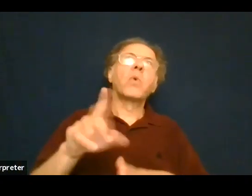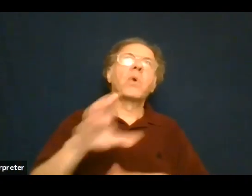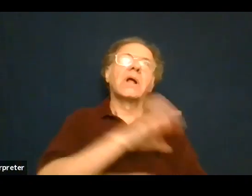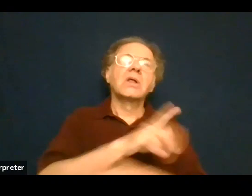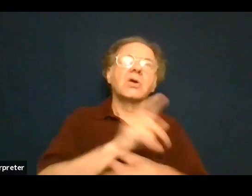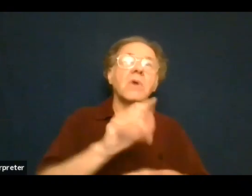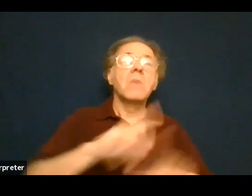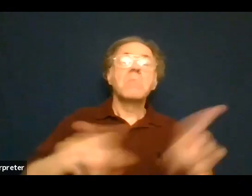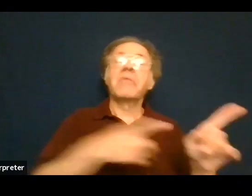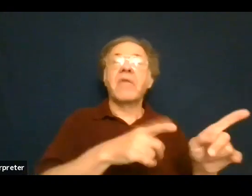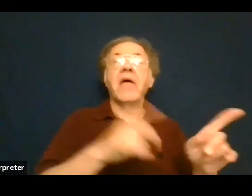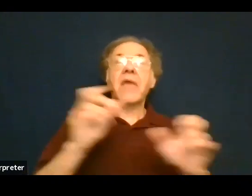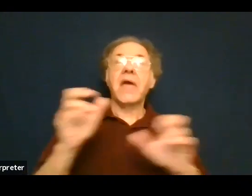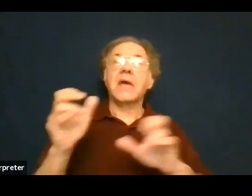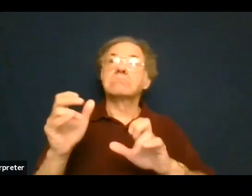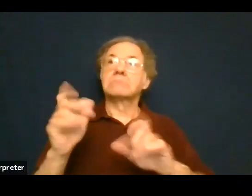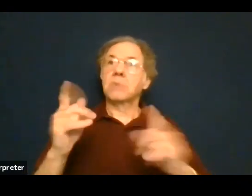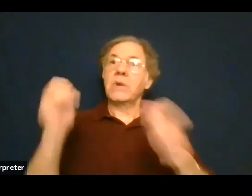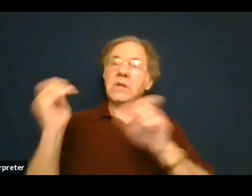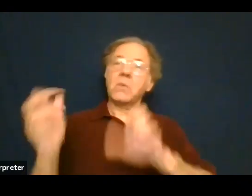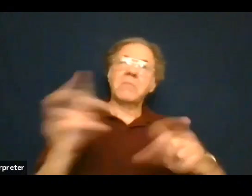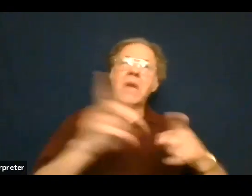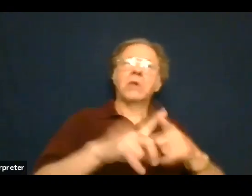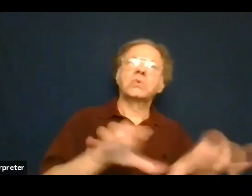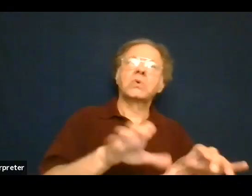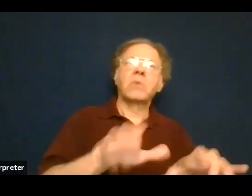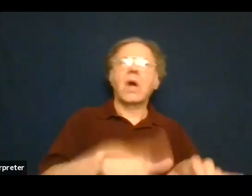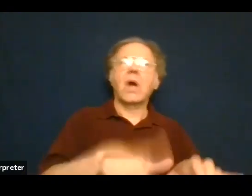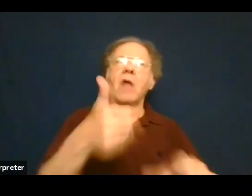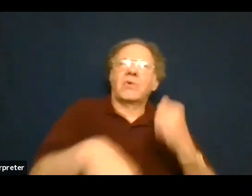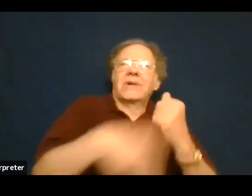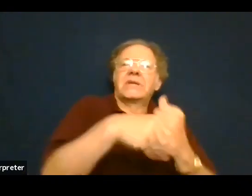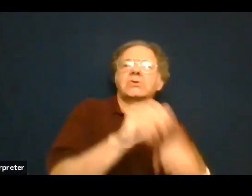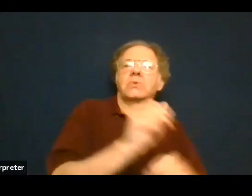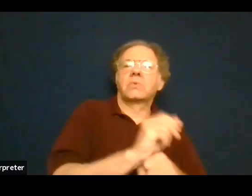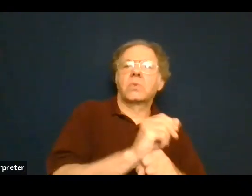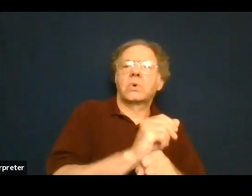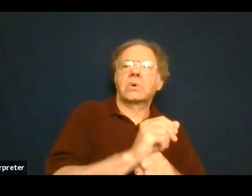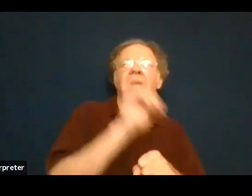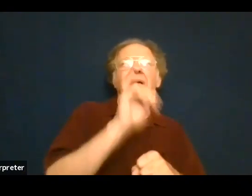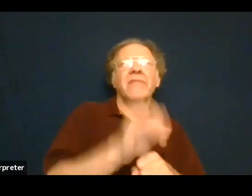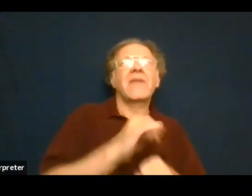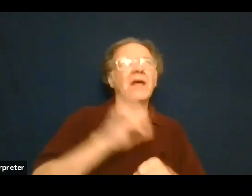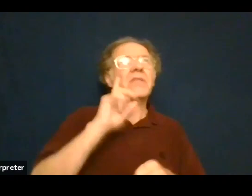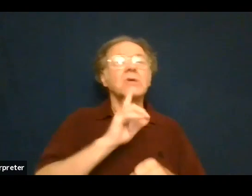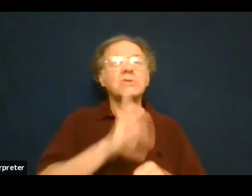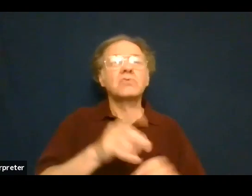to doing additional work. And I think that was also true in most other institutions.